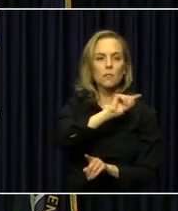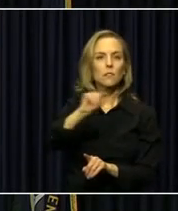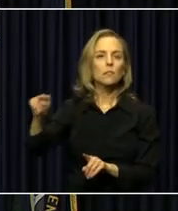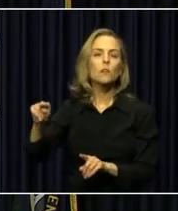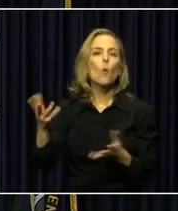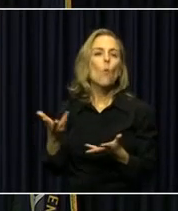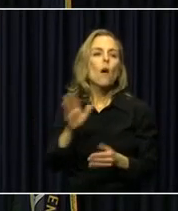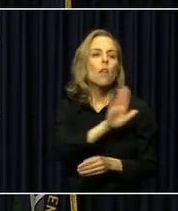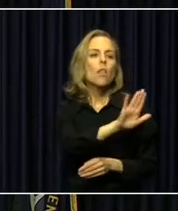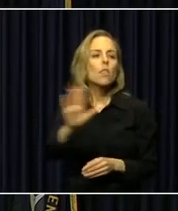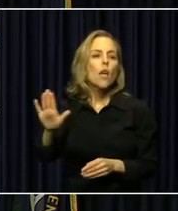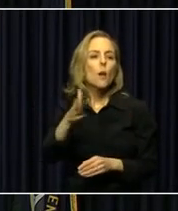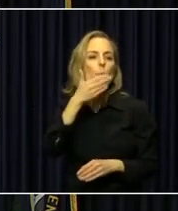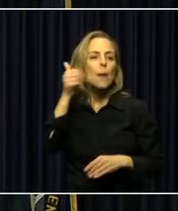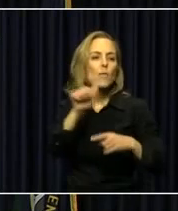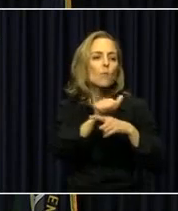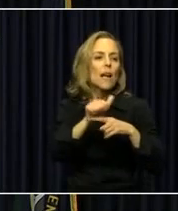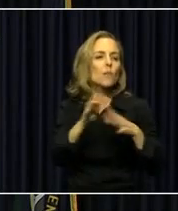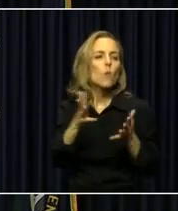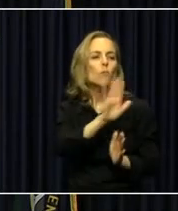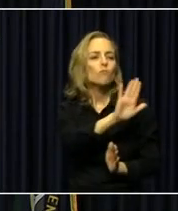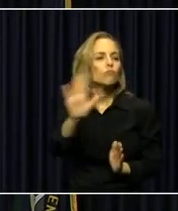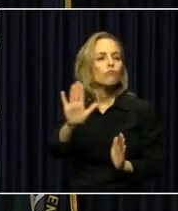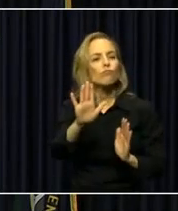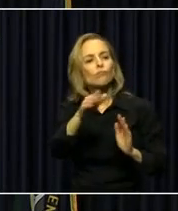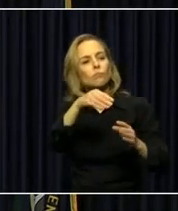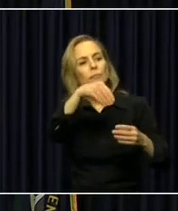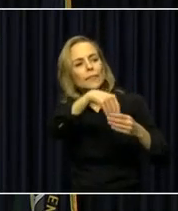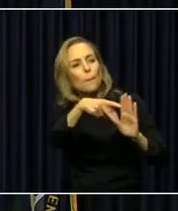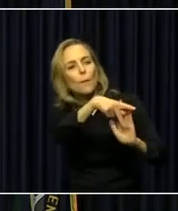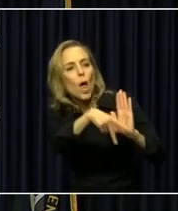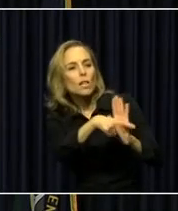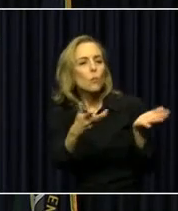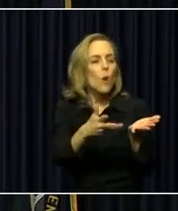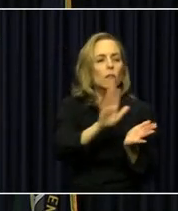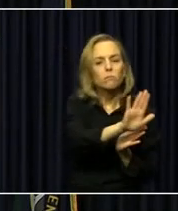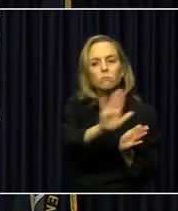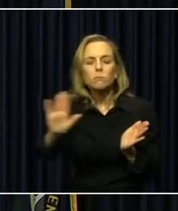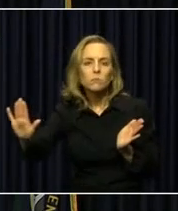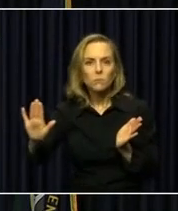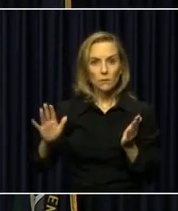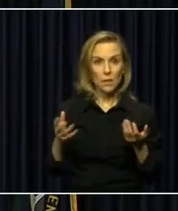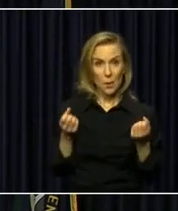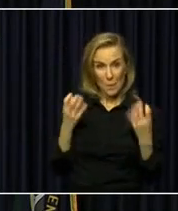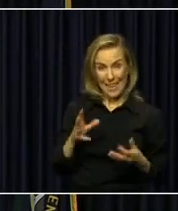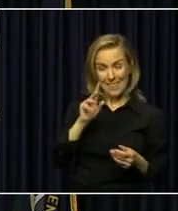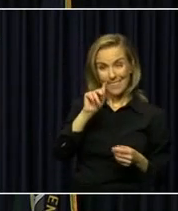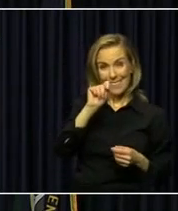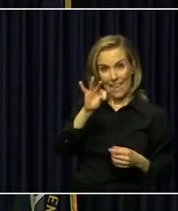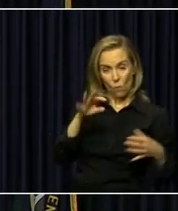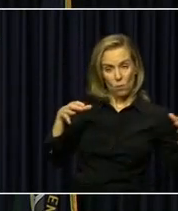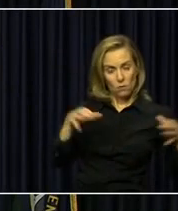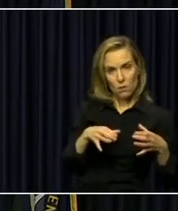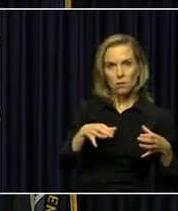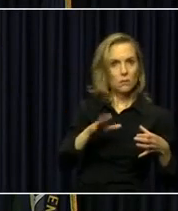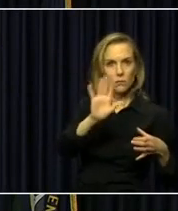HELP SUPPORT THE FACILITIES. THEY'RE ALSO ADVISING US ON WHEN WE NEED TO BRING STAFF INTO